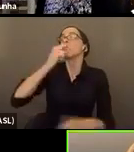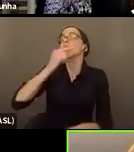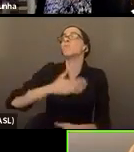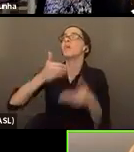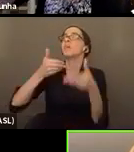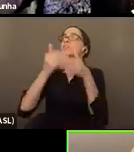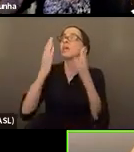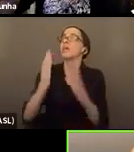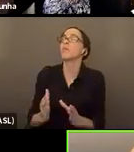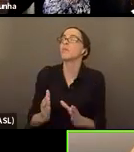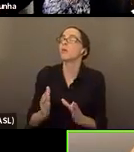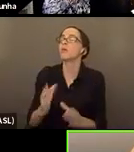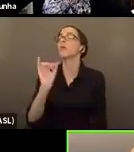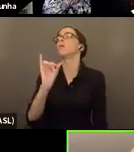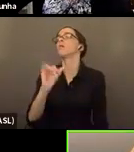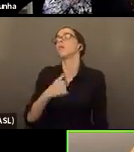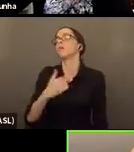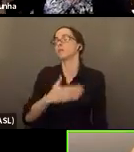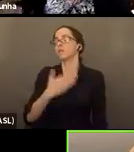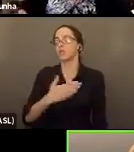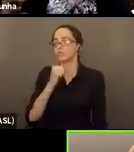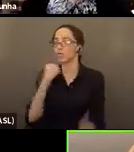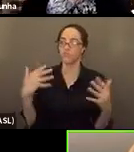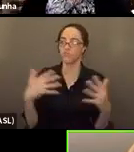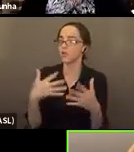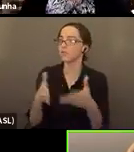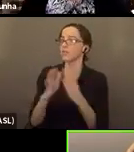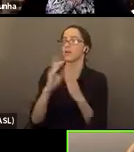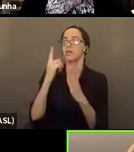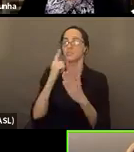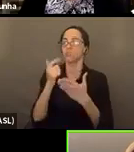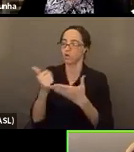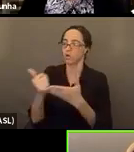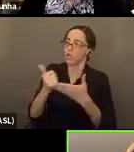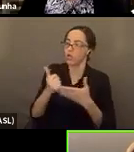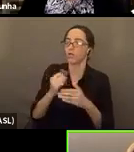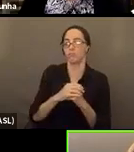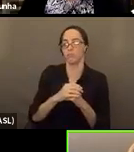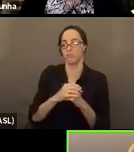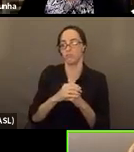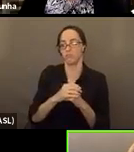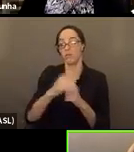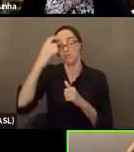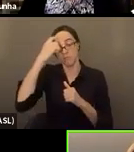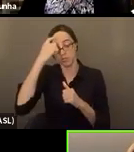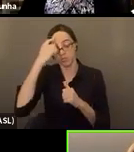stress that enough because that's every bit as as important as all the practical stuff that